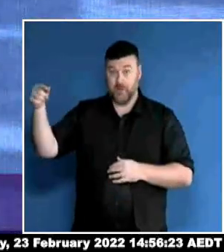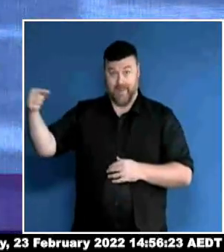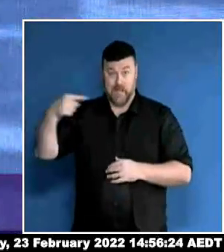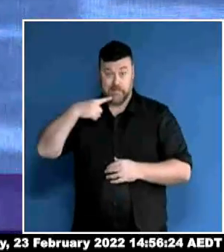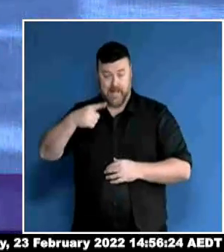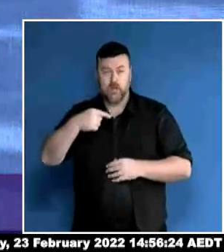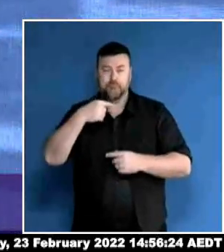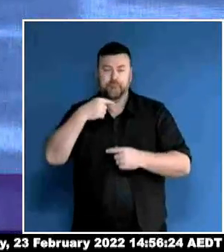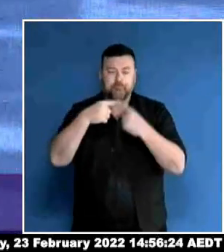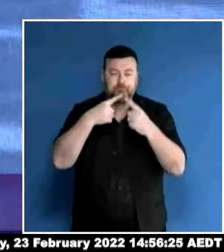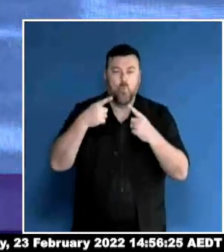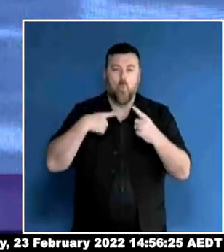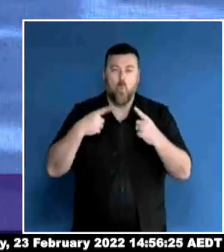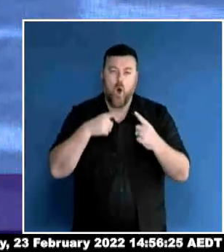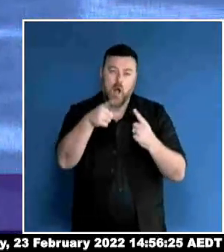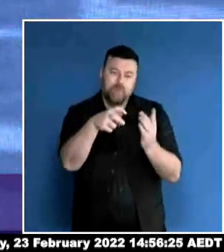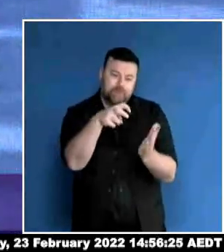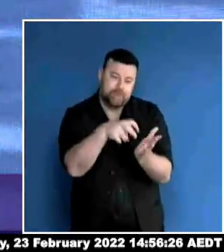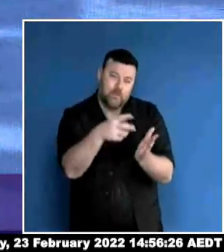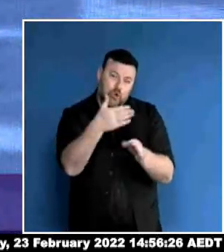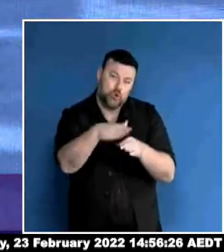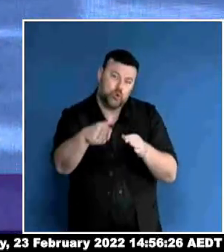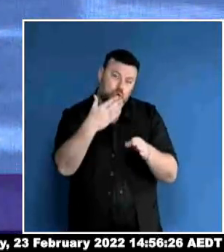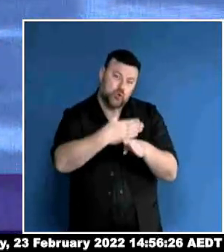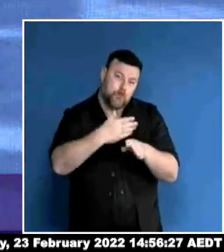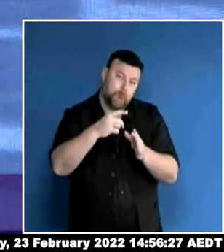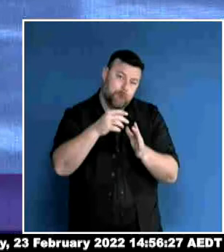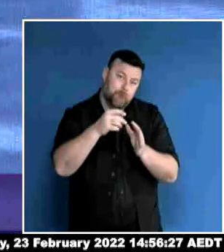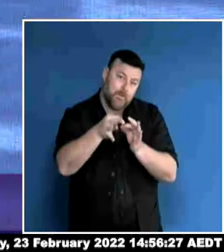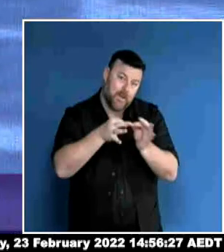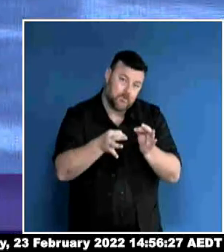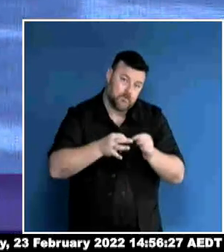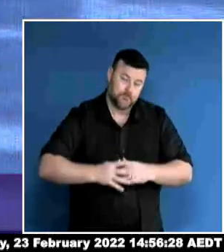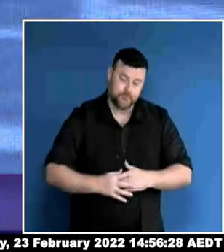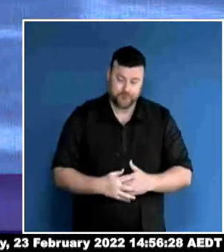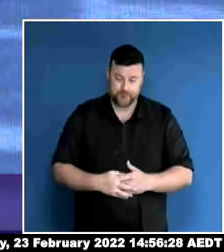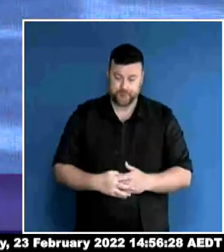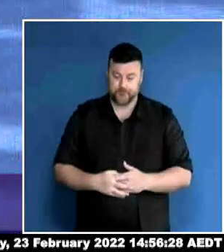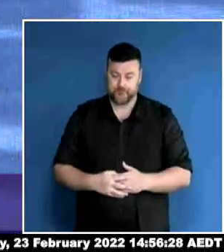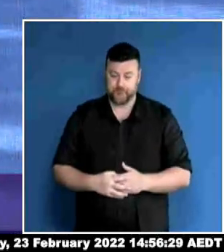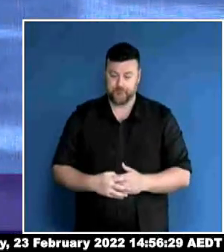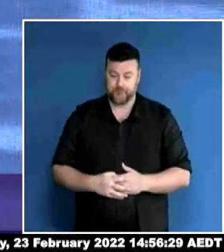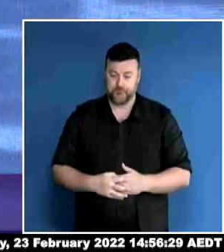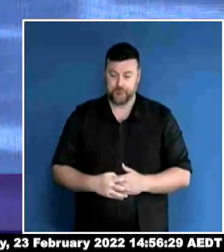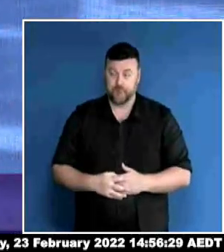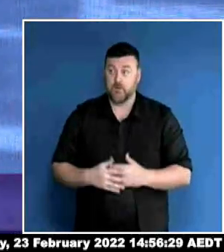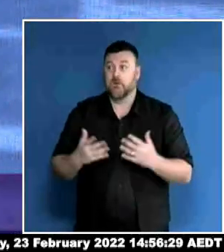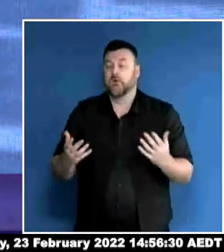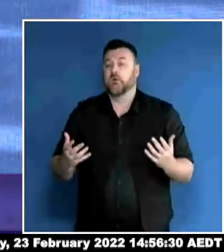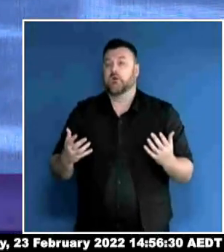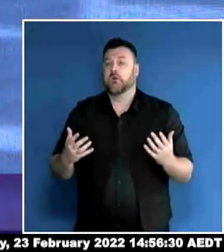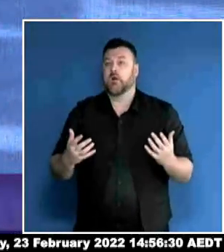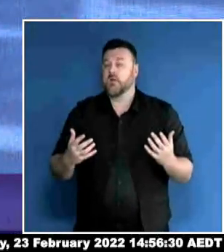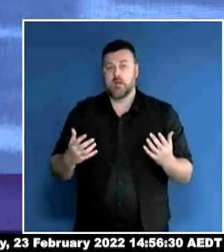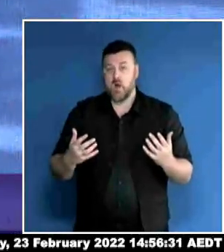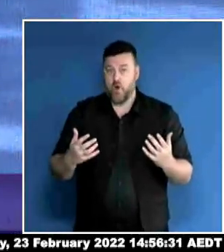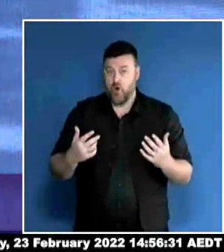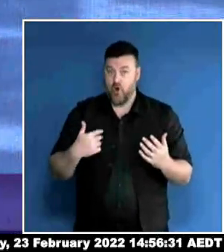I had to sign - sign to say I was receiving post-placement support.